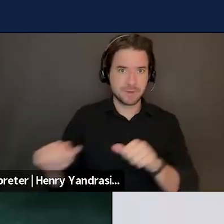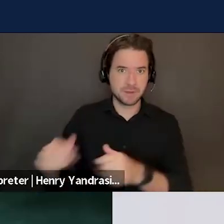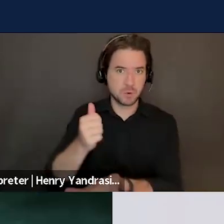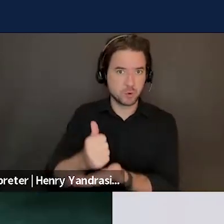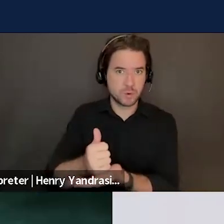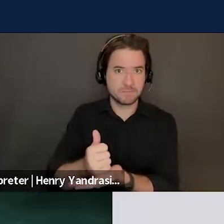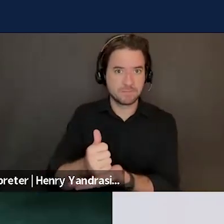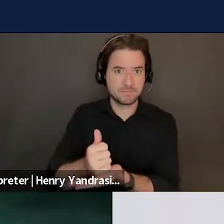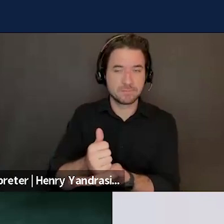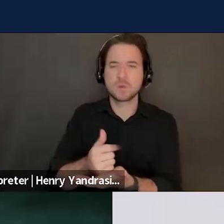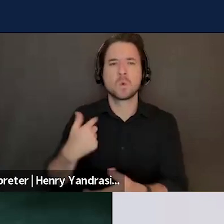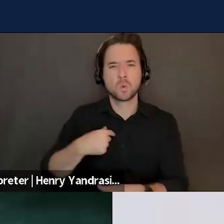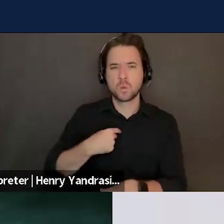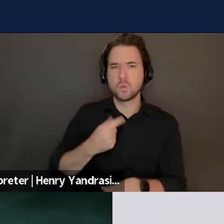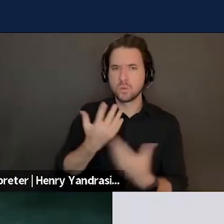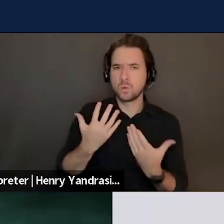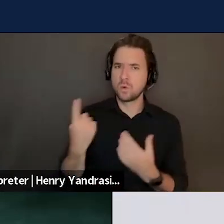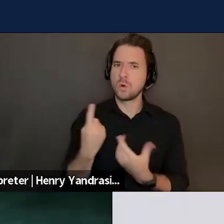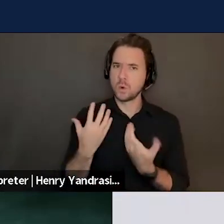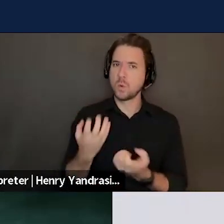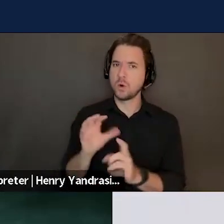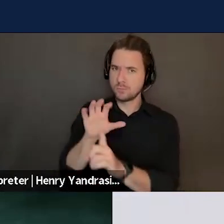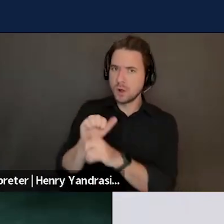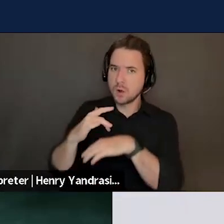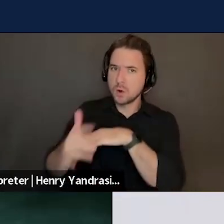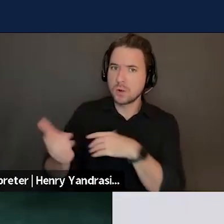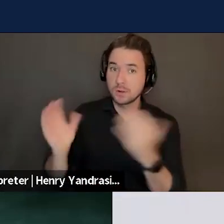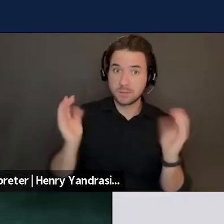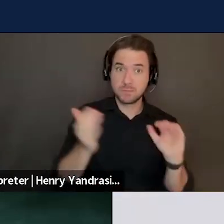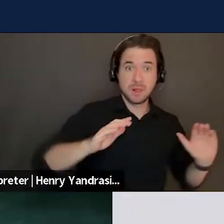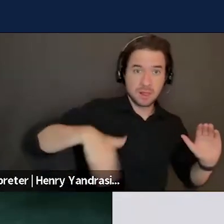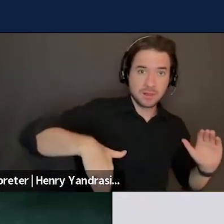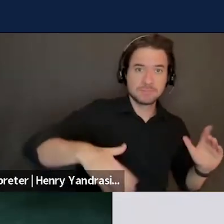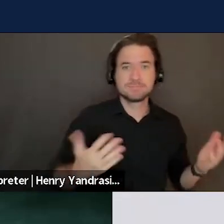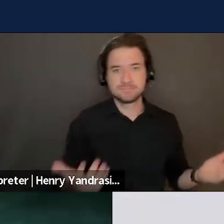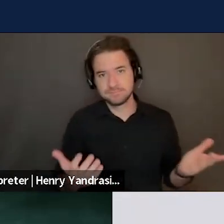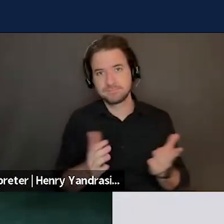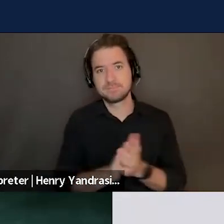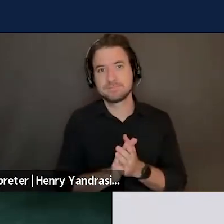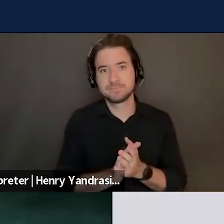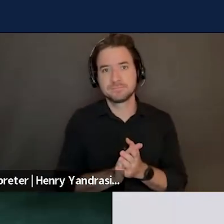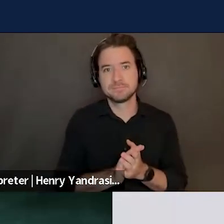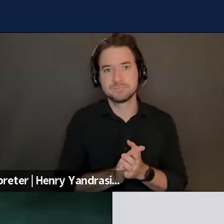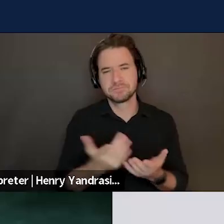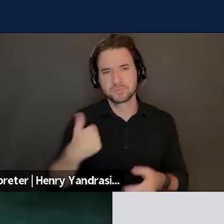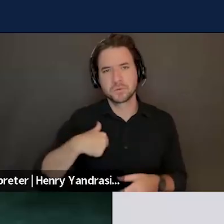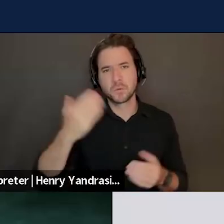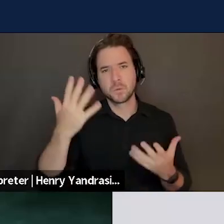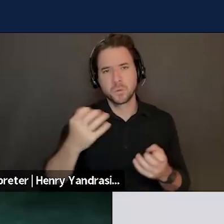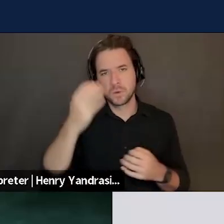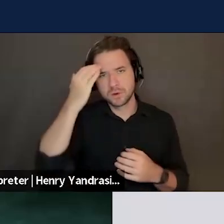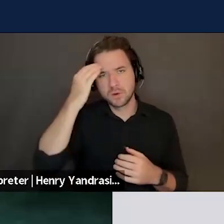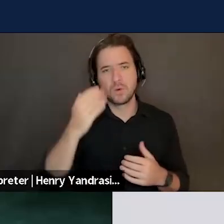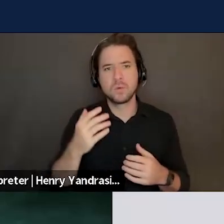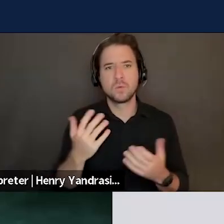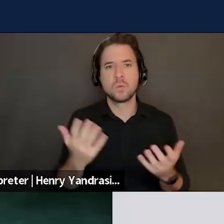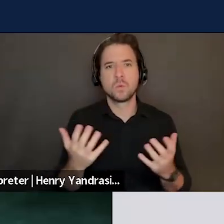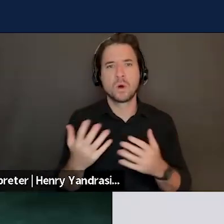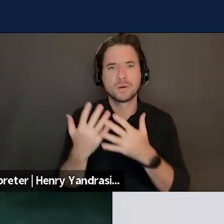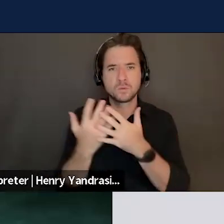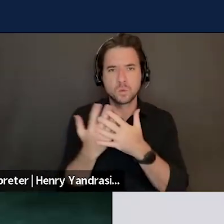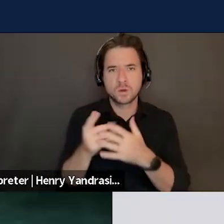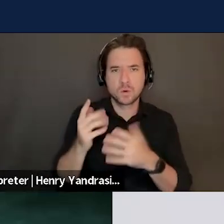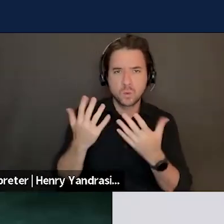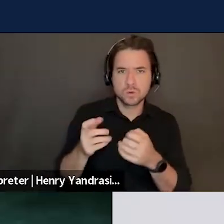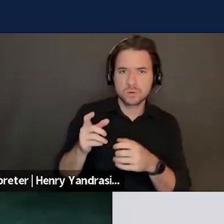We'd rather have them catch it earlier than later, so it can be treated, so we… kind of, like, want to know what… um, screenings to ask for.